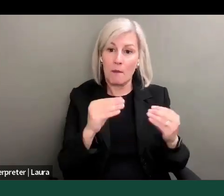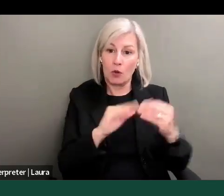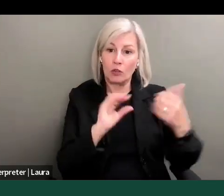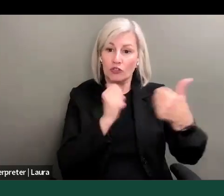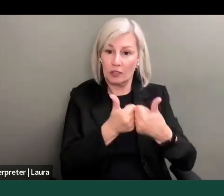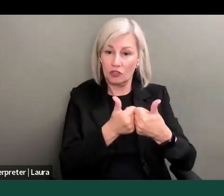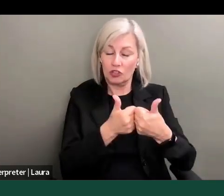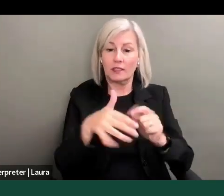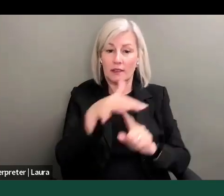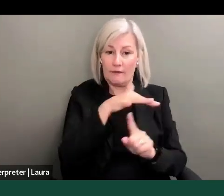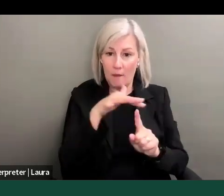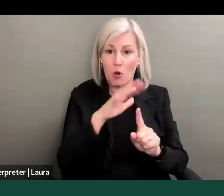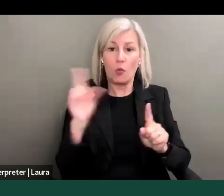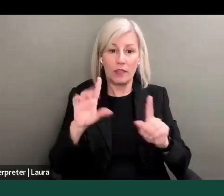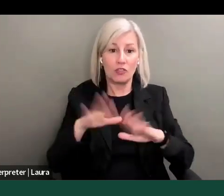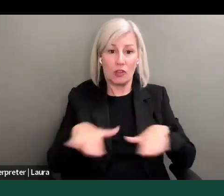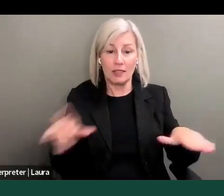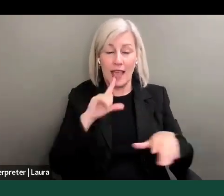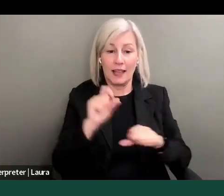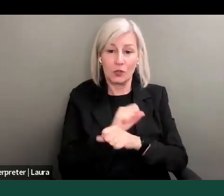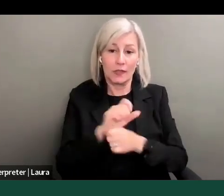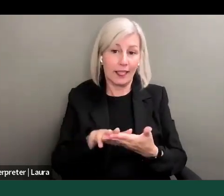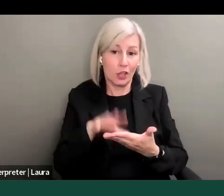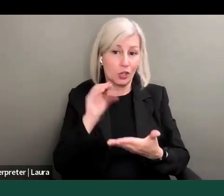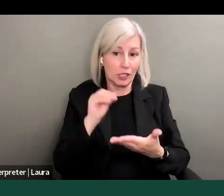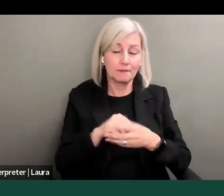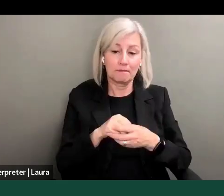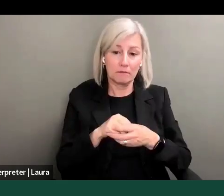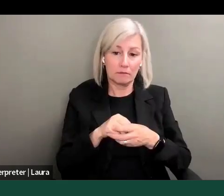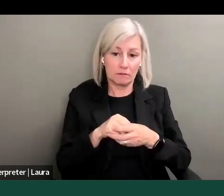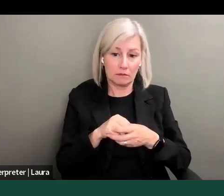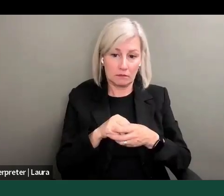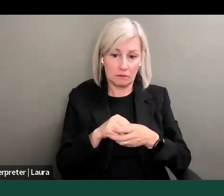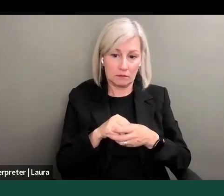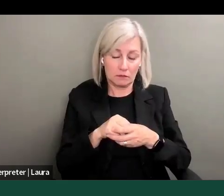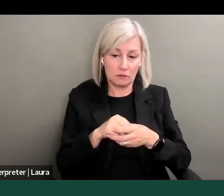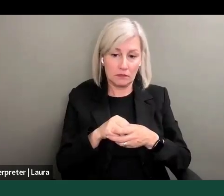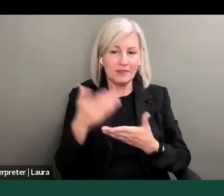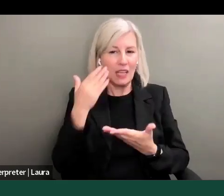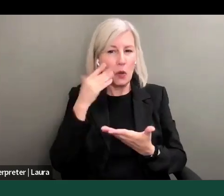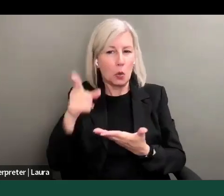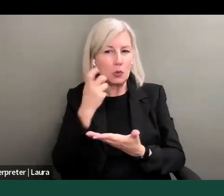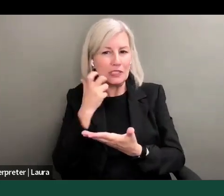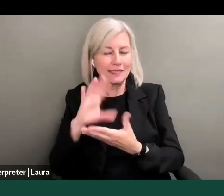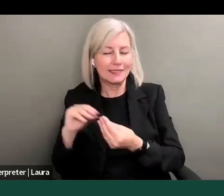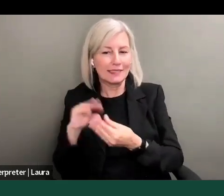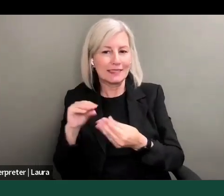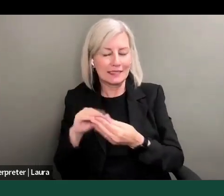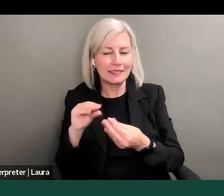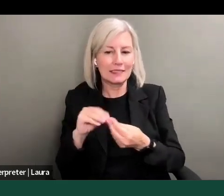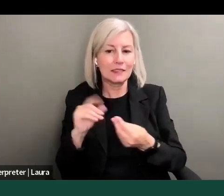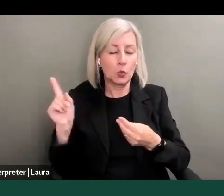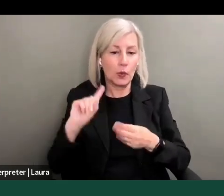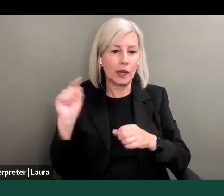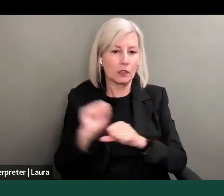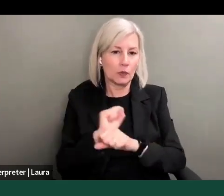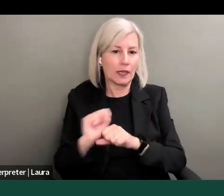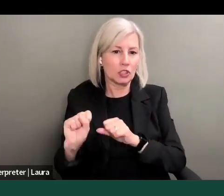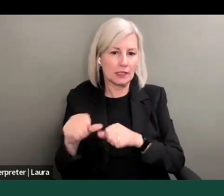where the child is actually learning and I know that that's you talked about that just now where to actually administer it.